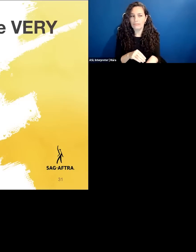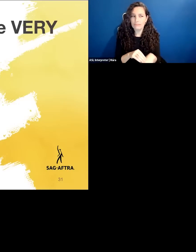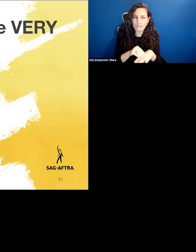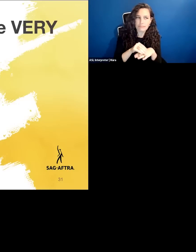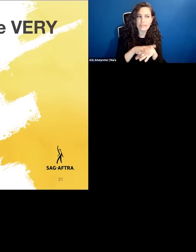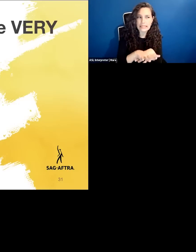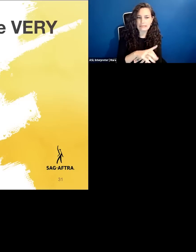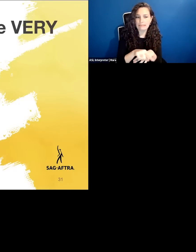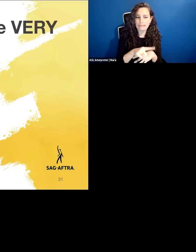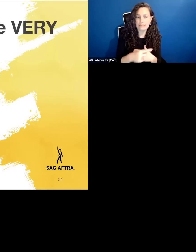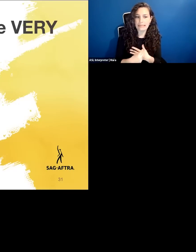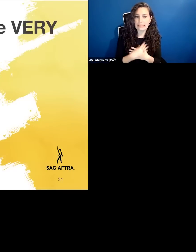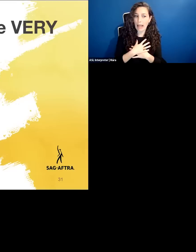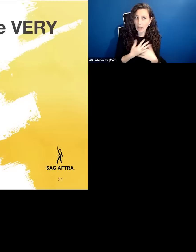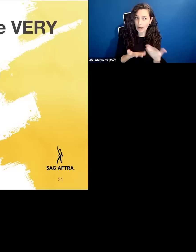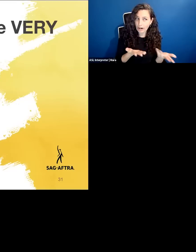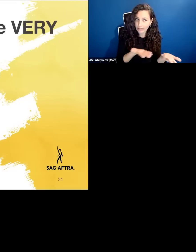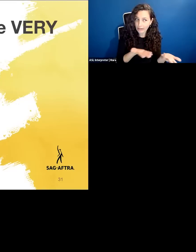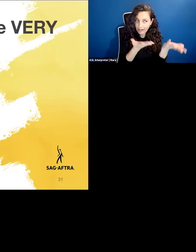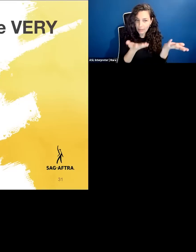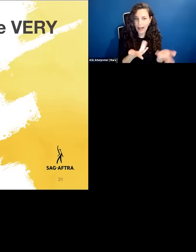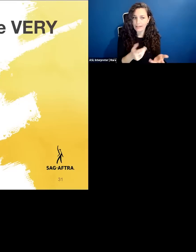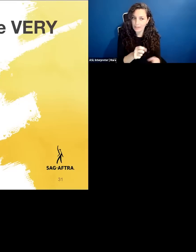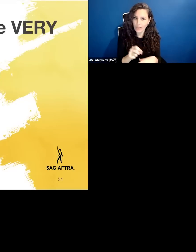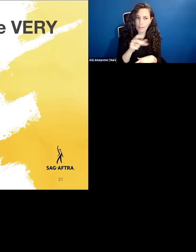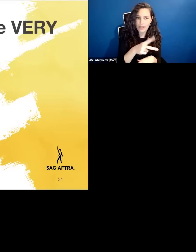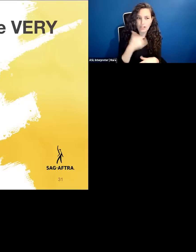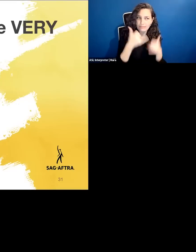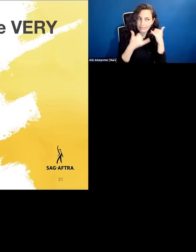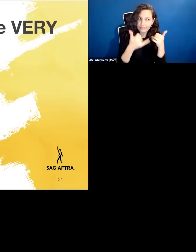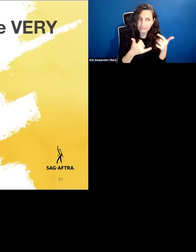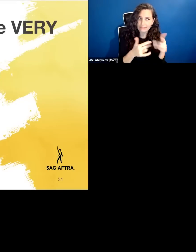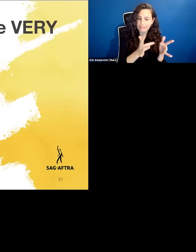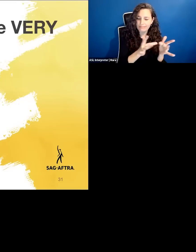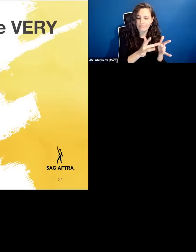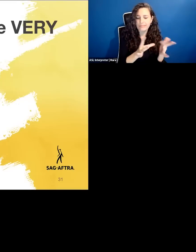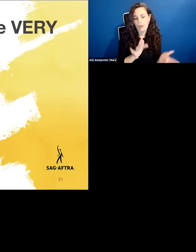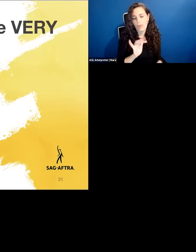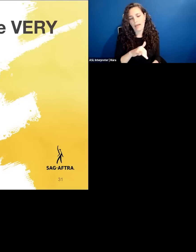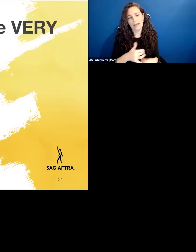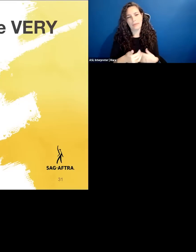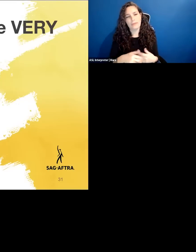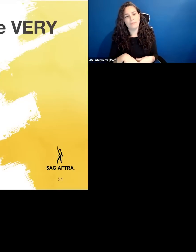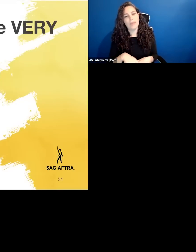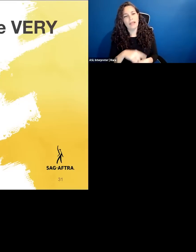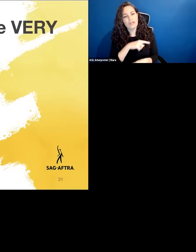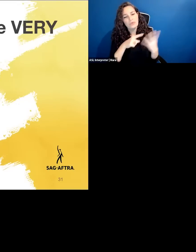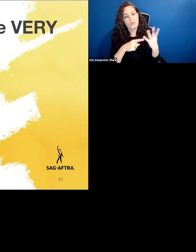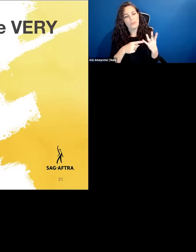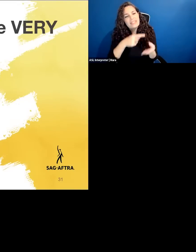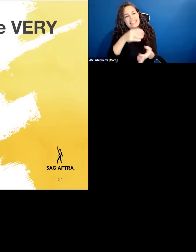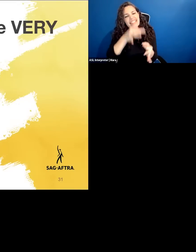So those are the four legs of your table success and some easy simple tools that you can implement right away